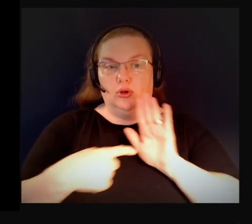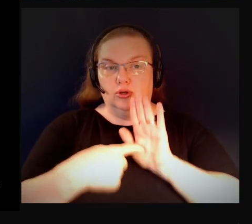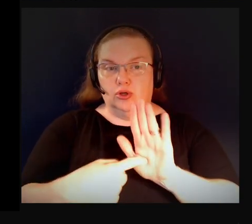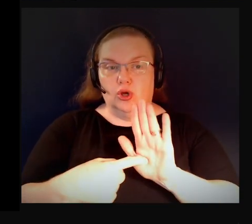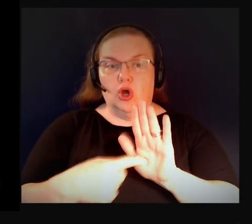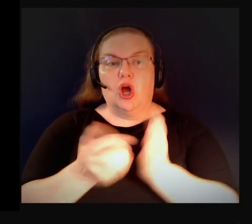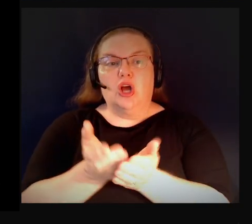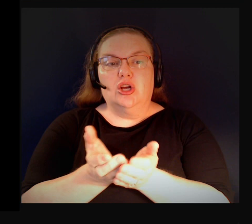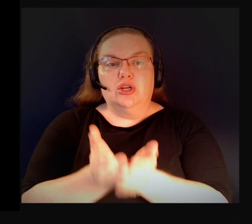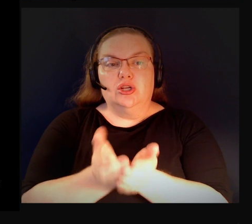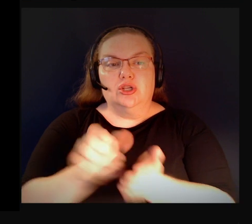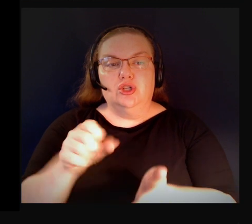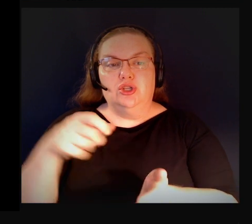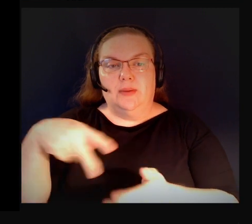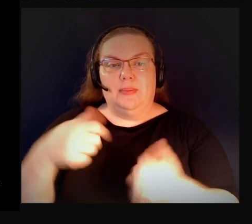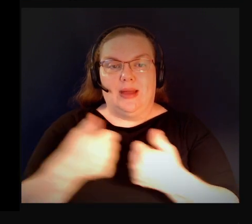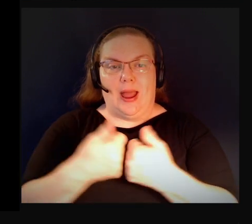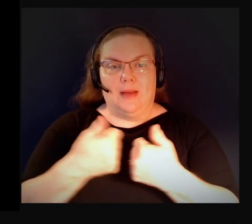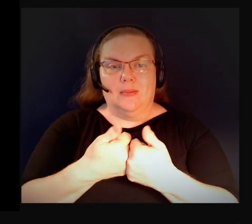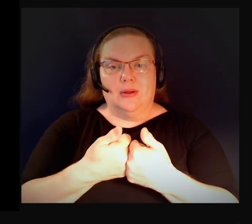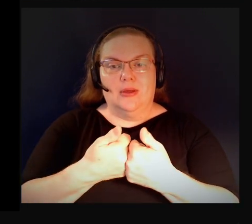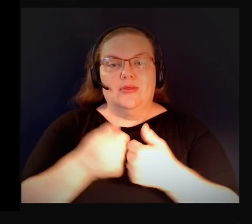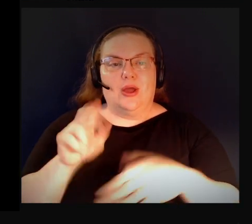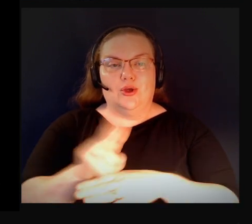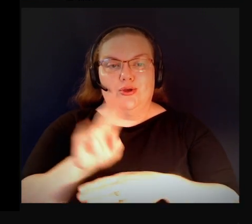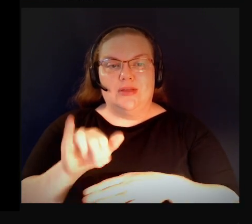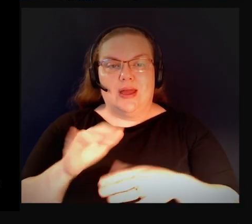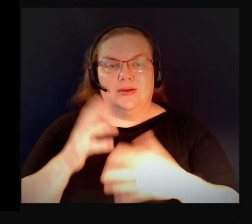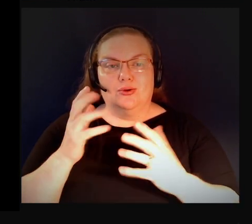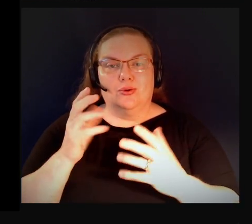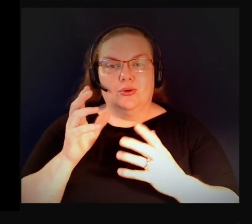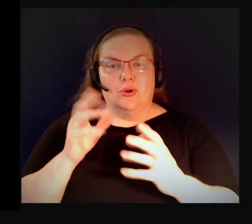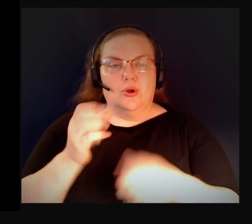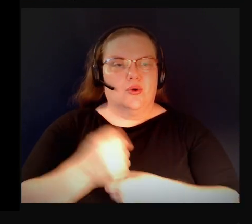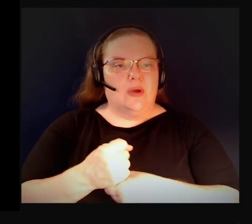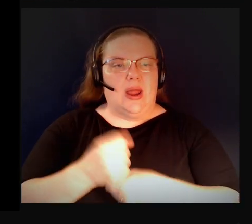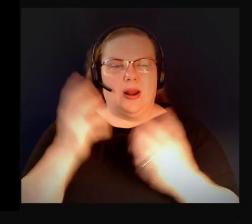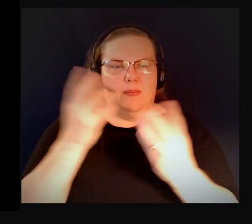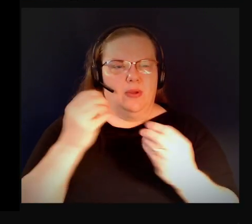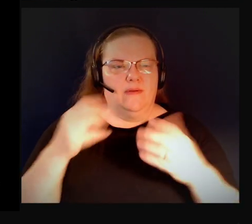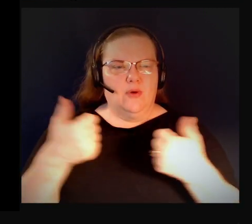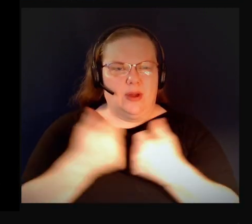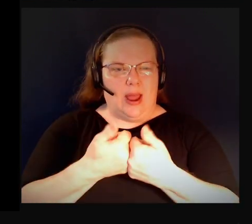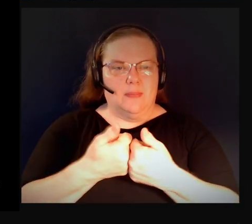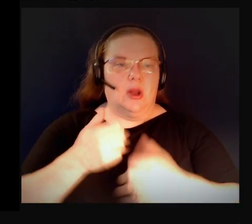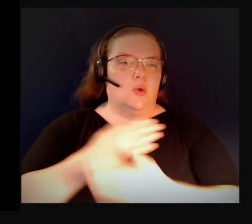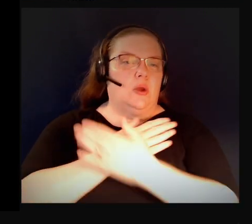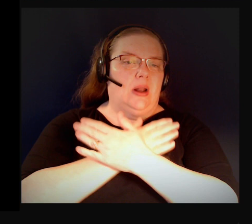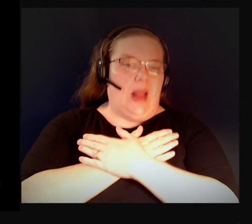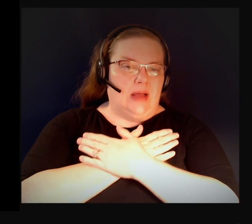that uses these effects to create a beautiful and relaxing experience. Let's take a look at Lego Builder's Journey